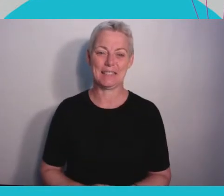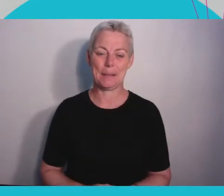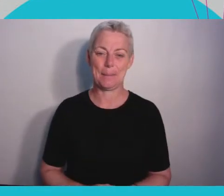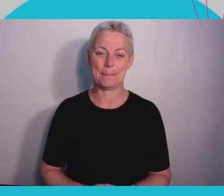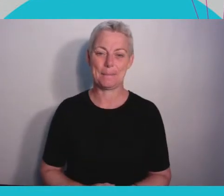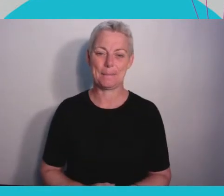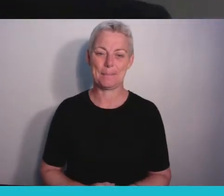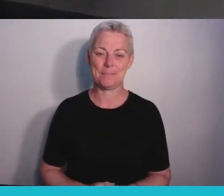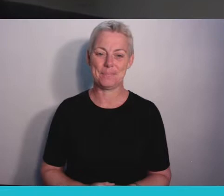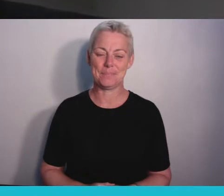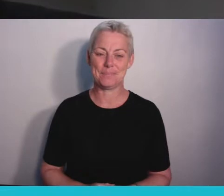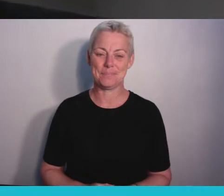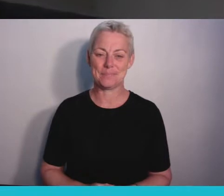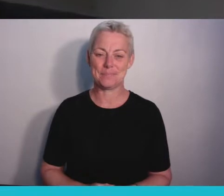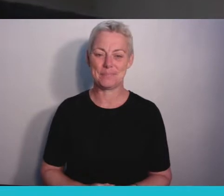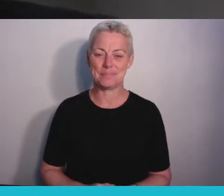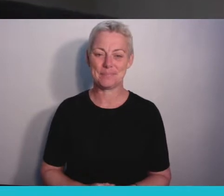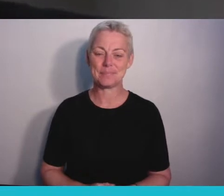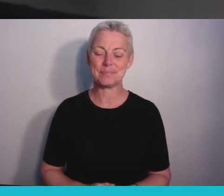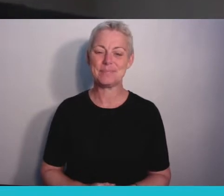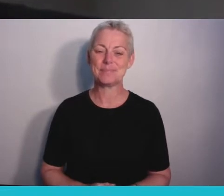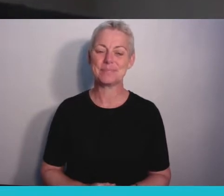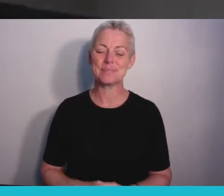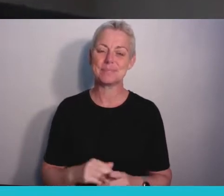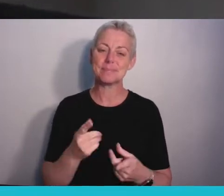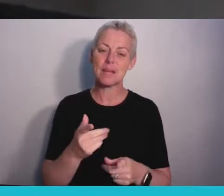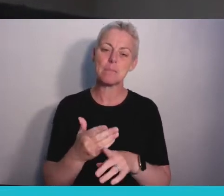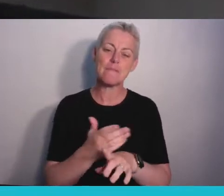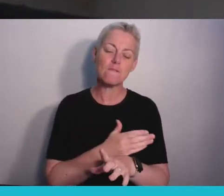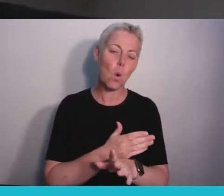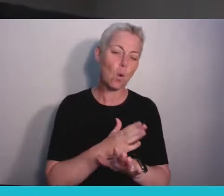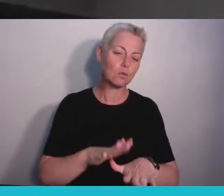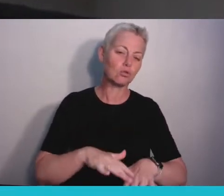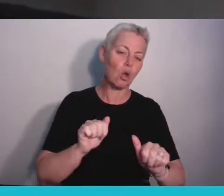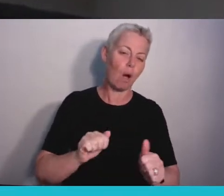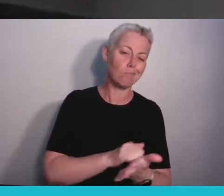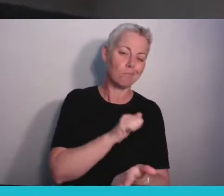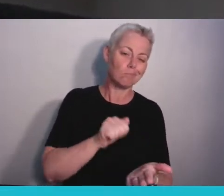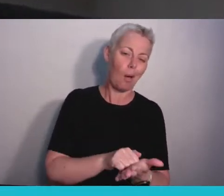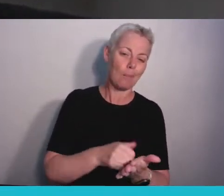Before we get started today, a few housekeeping notes for you and what to expect for the next hour.